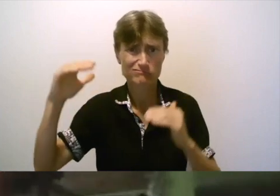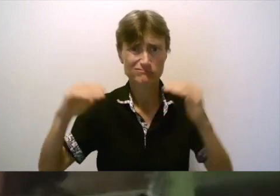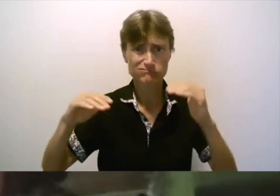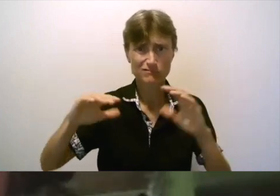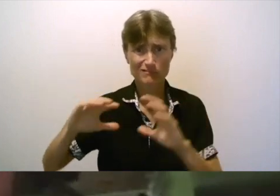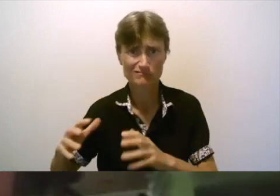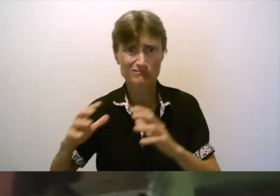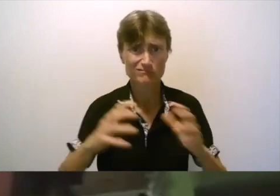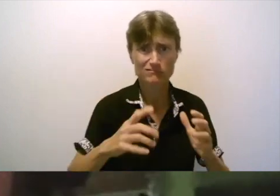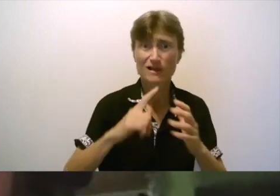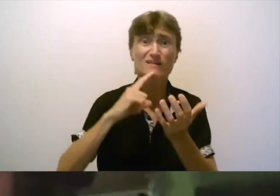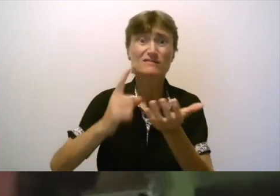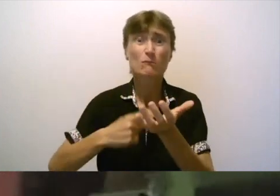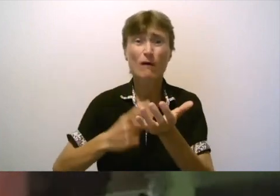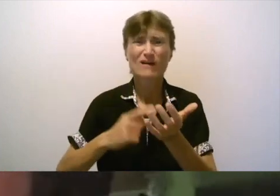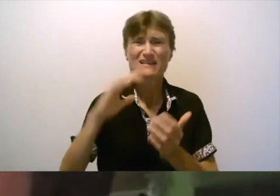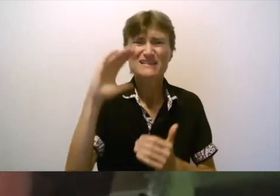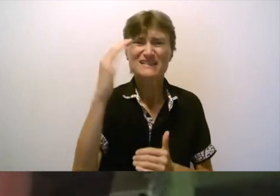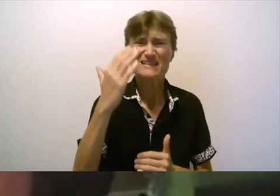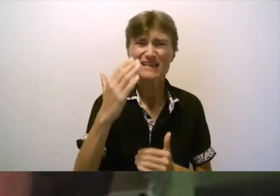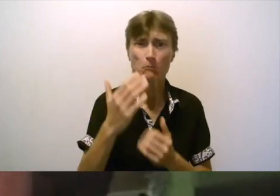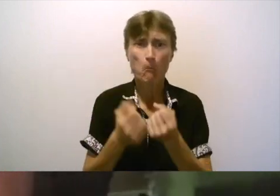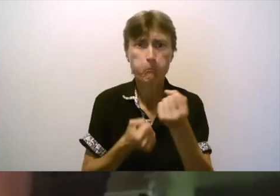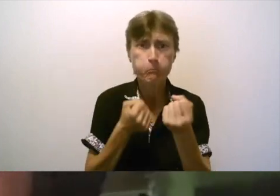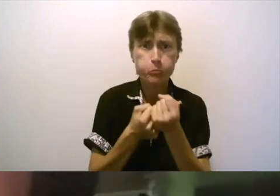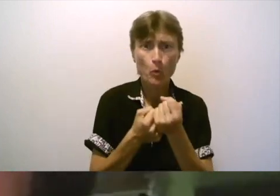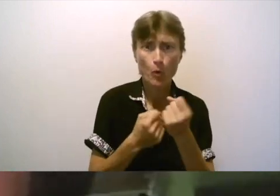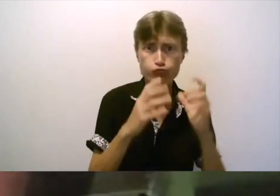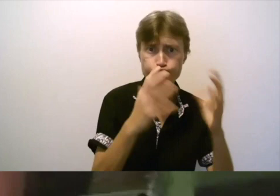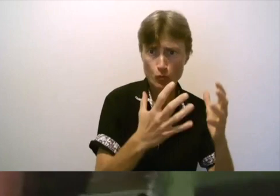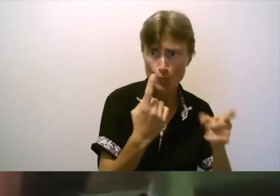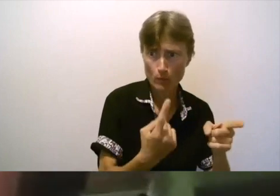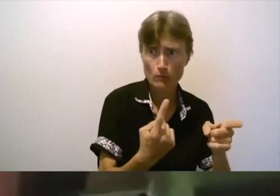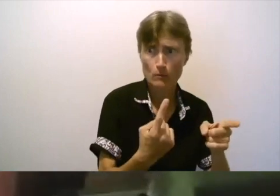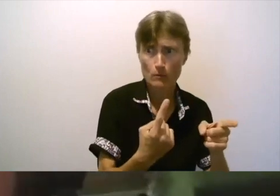party or another and how much that isn't the case that um